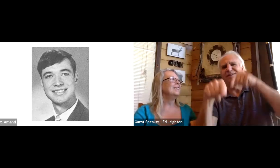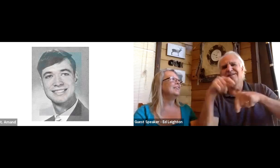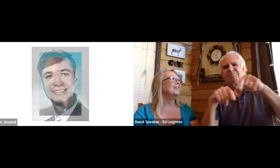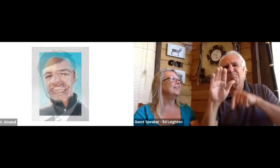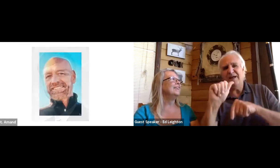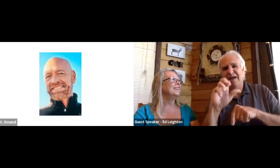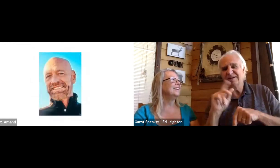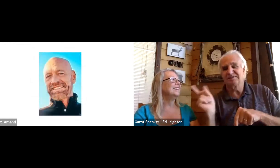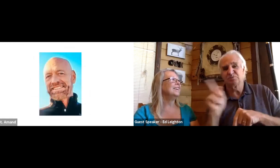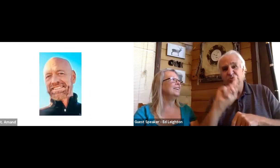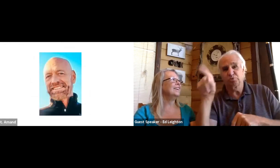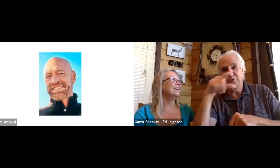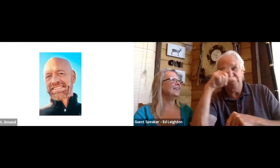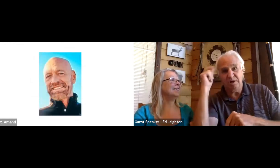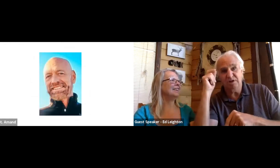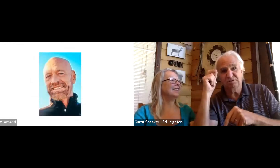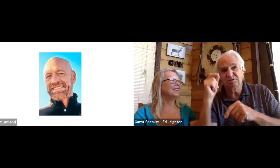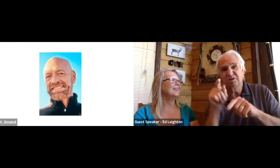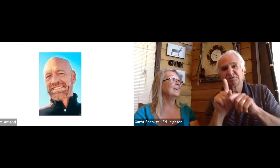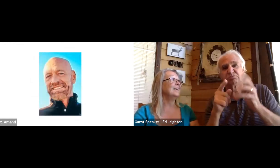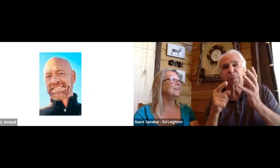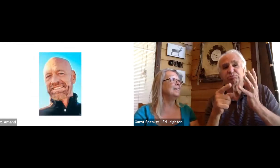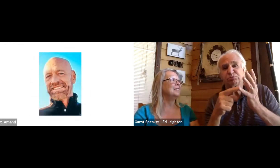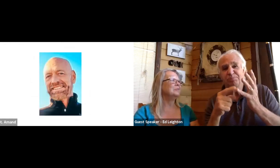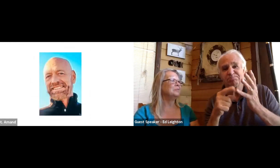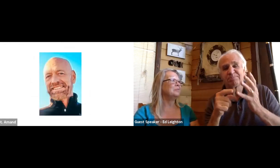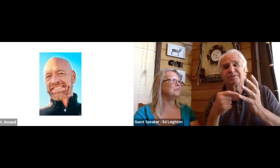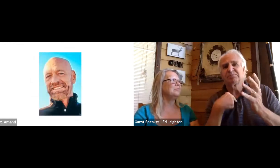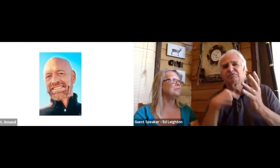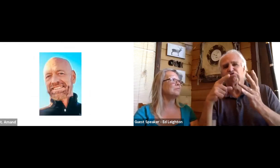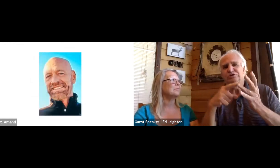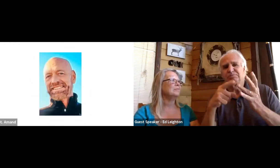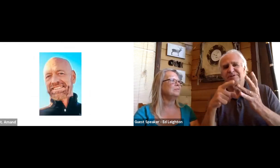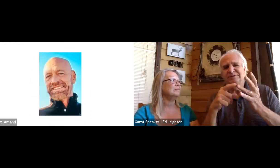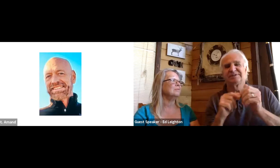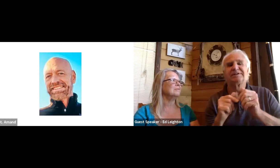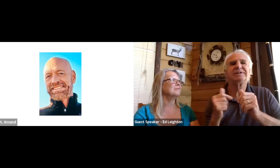interact with people who could speak only. Ed: You know--this is Ed again-- I want to go back